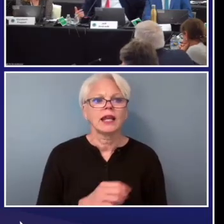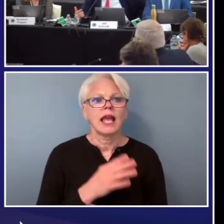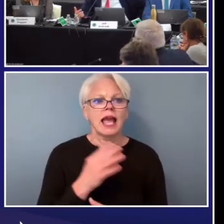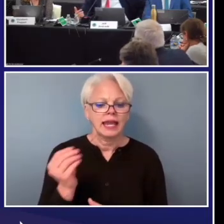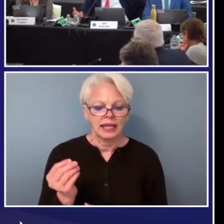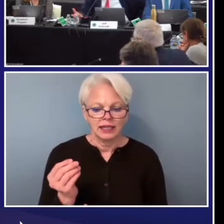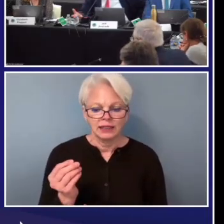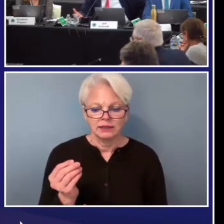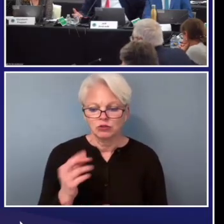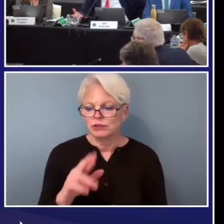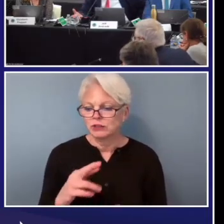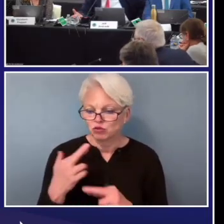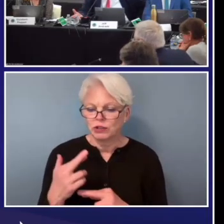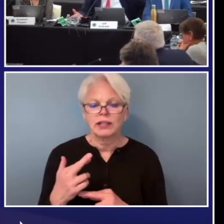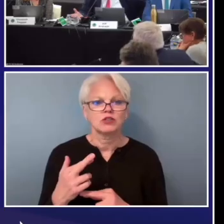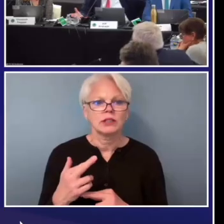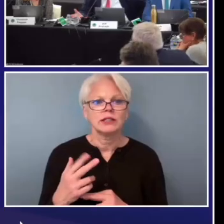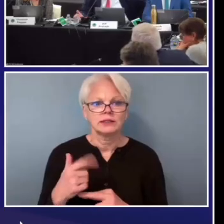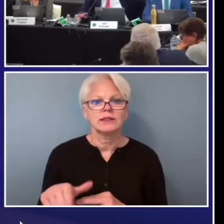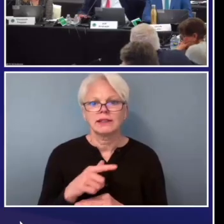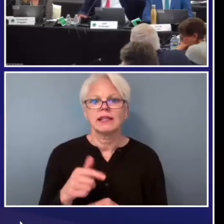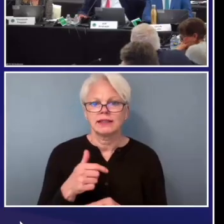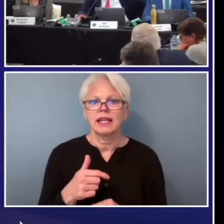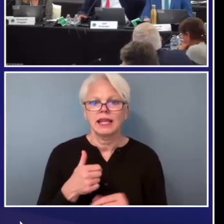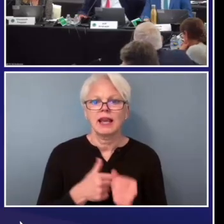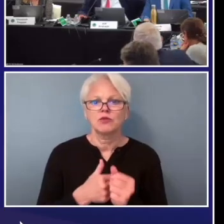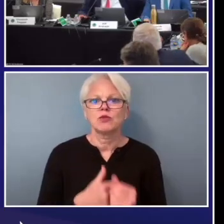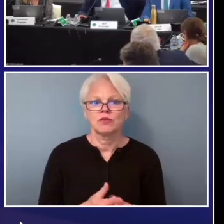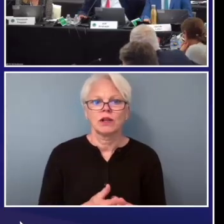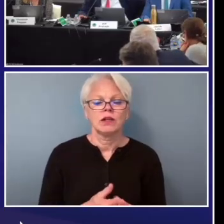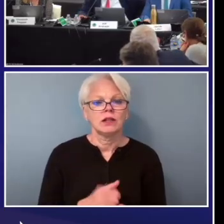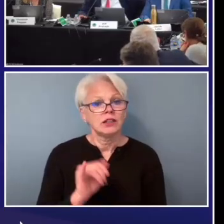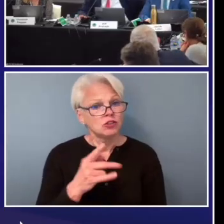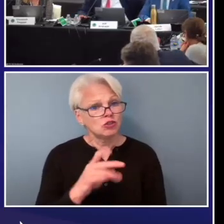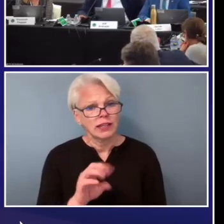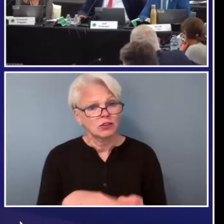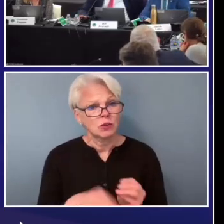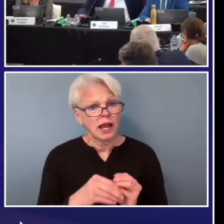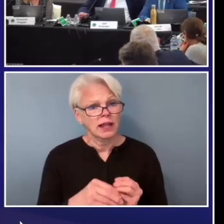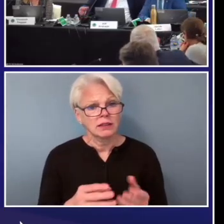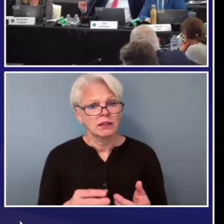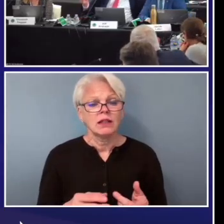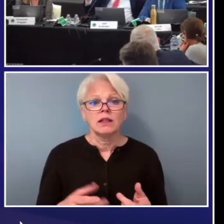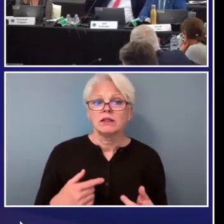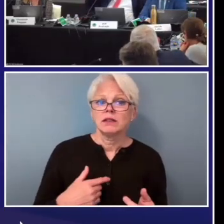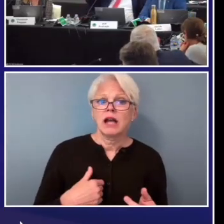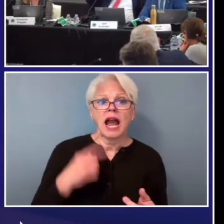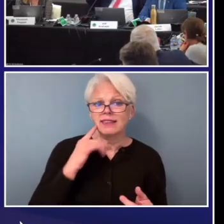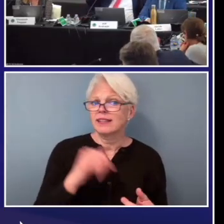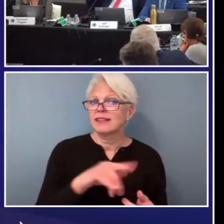restrictions that they're under. And Jake, do you want to add any more color to that? I think that was a really succinct way of putting that.